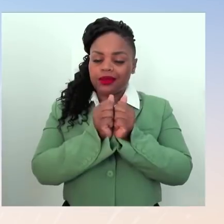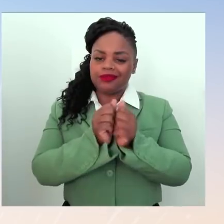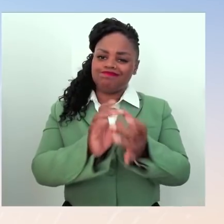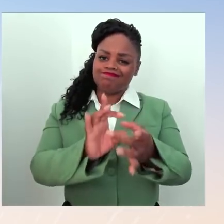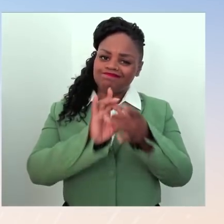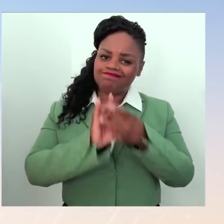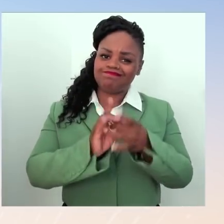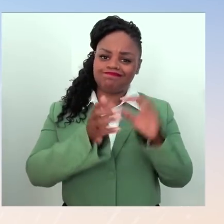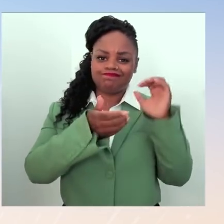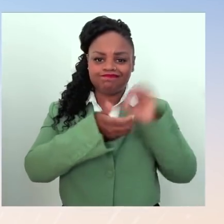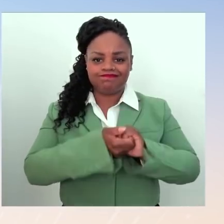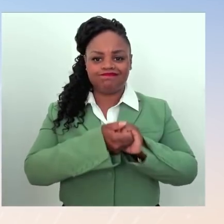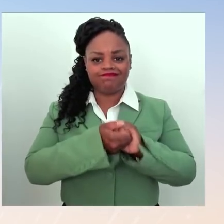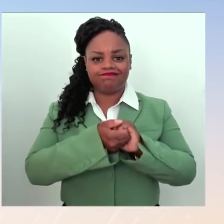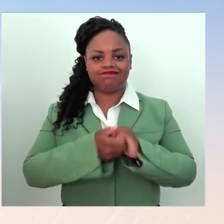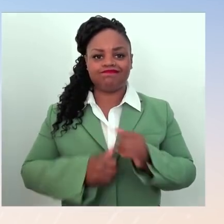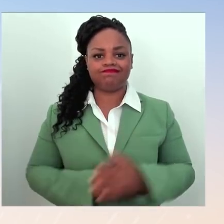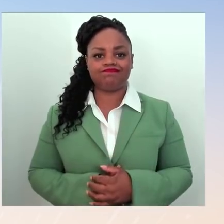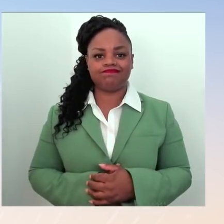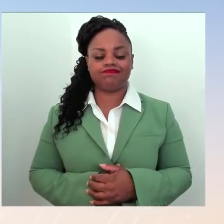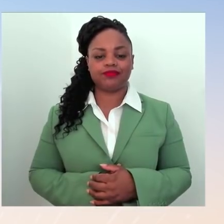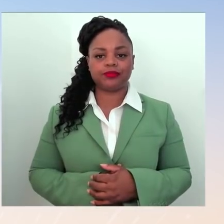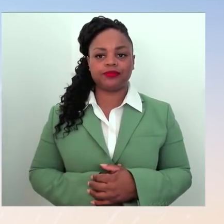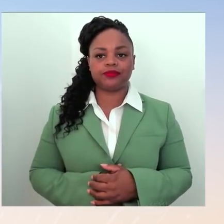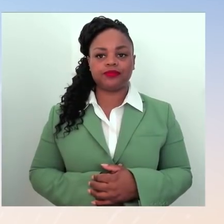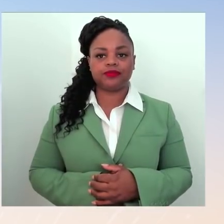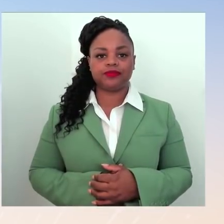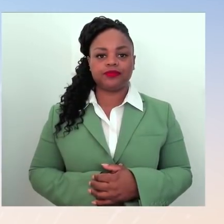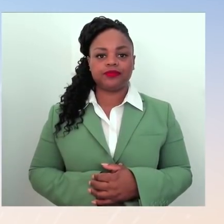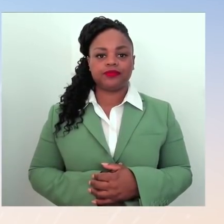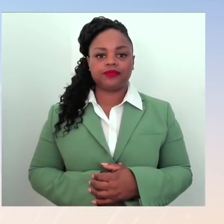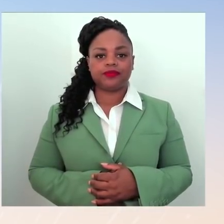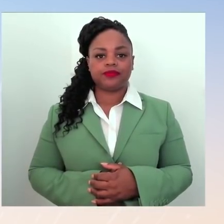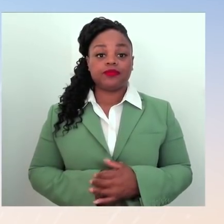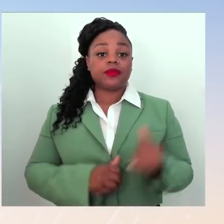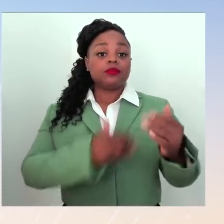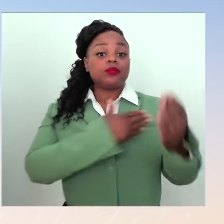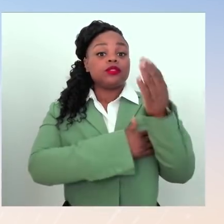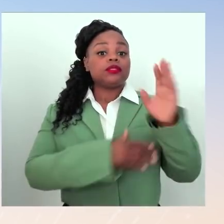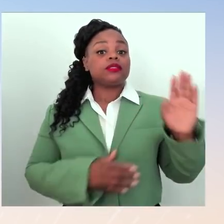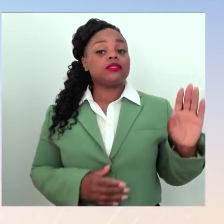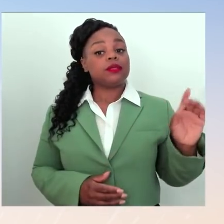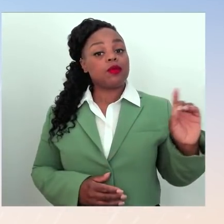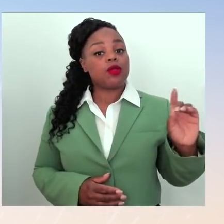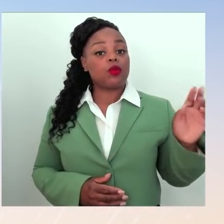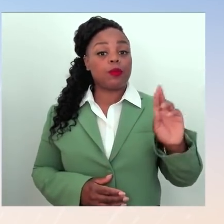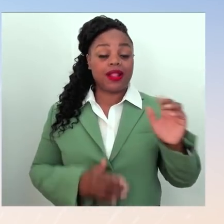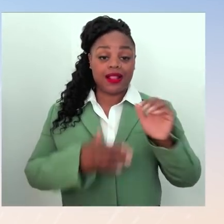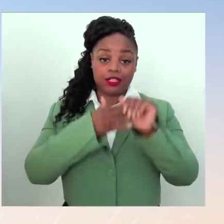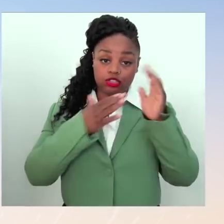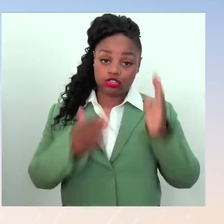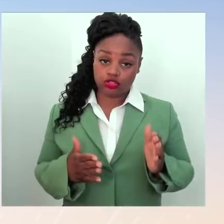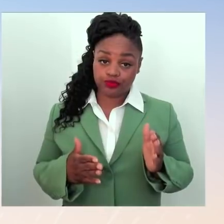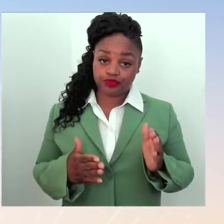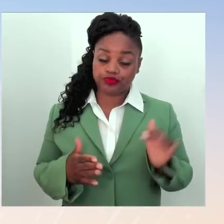This morning, the Democratic and Republican leaders of the committees that oversee trade said that they have a deal on legislation